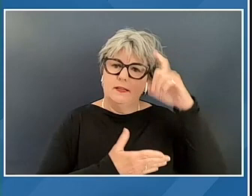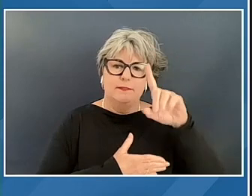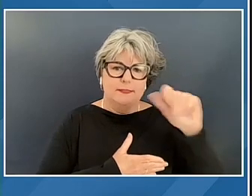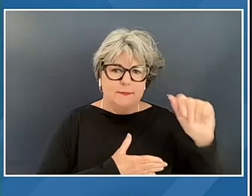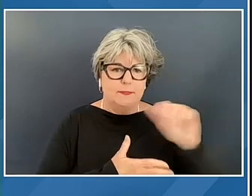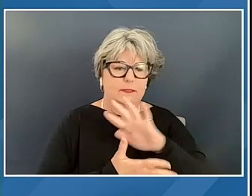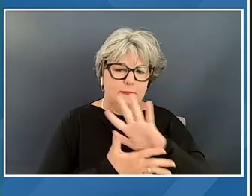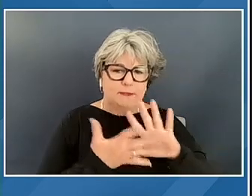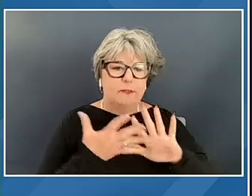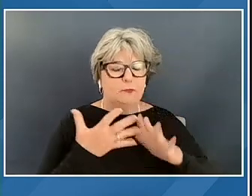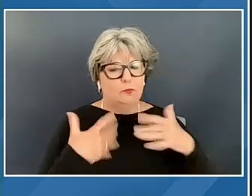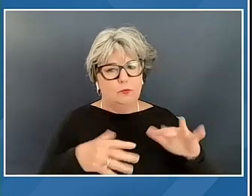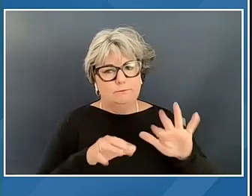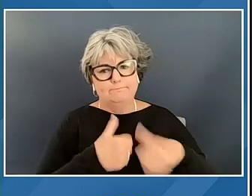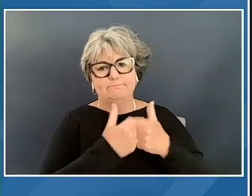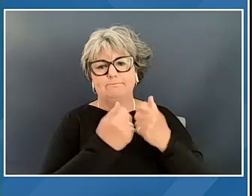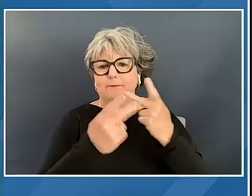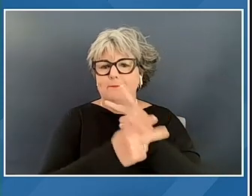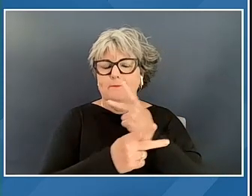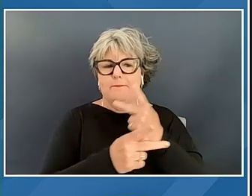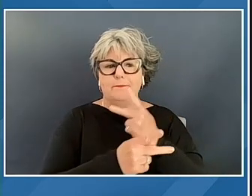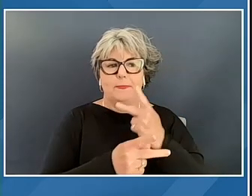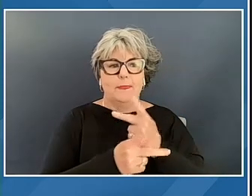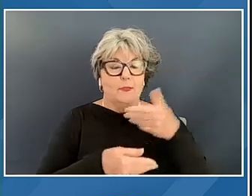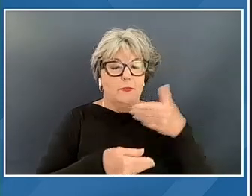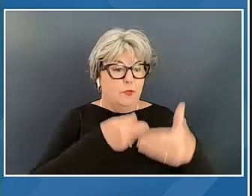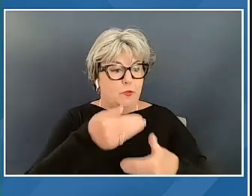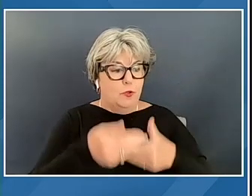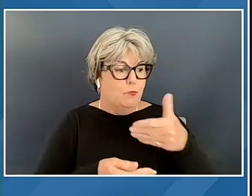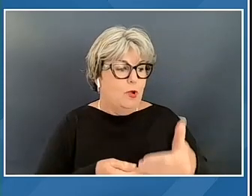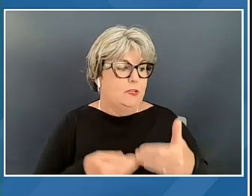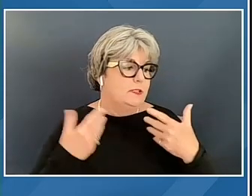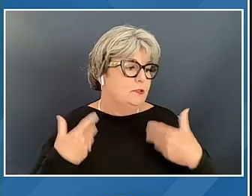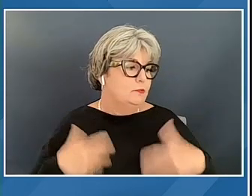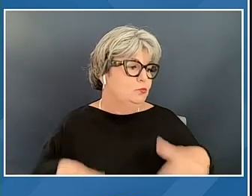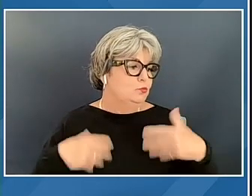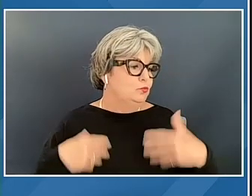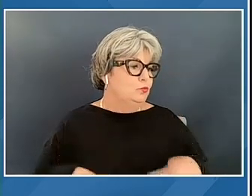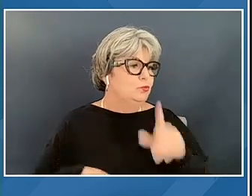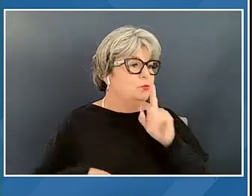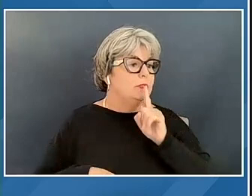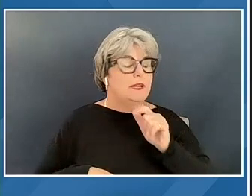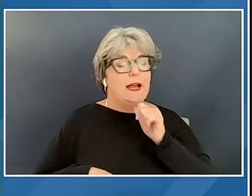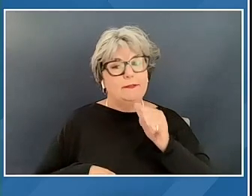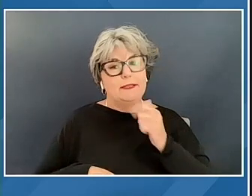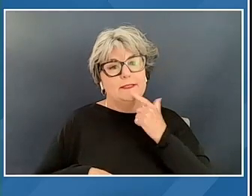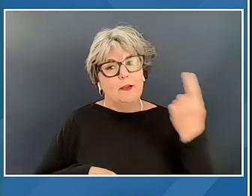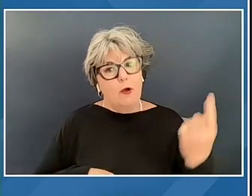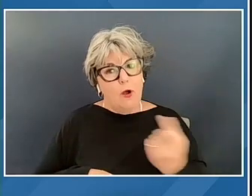Navigating this process is- I'm not going to say it's always impossible, but it is